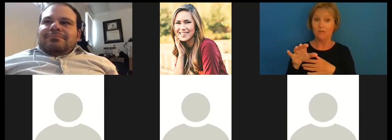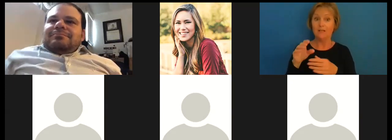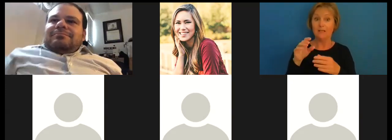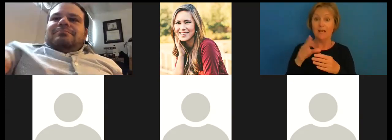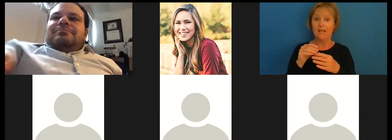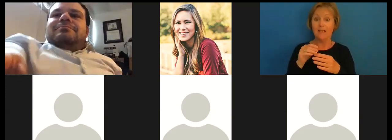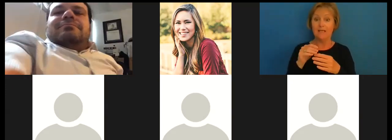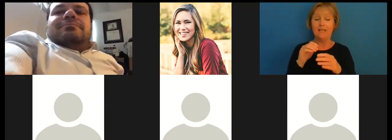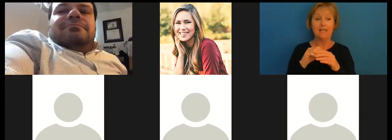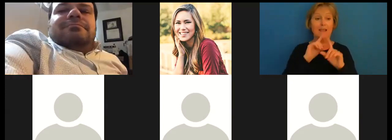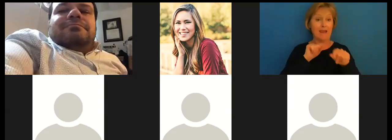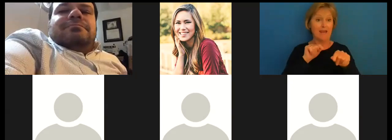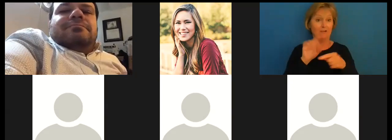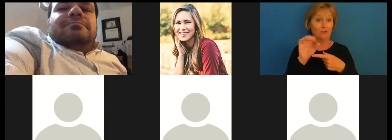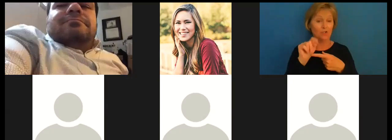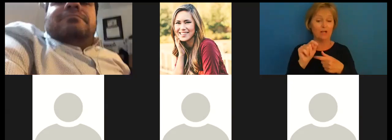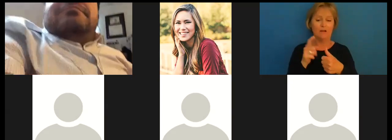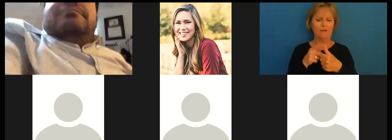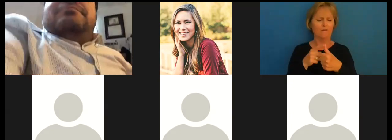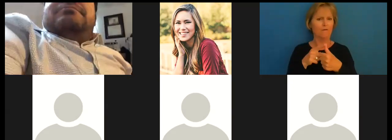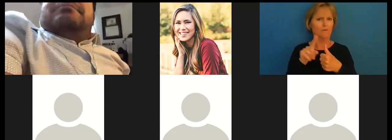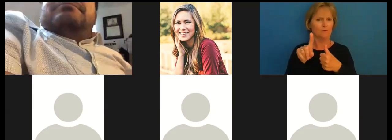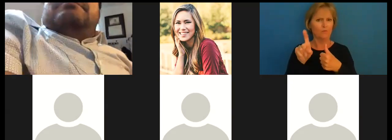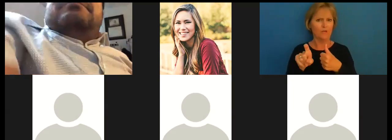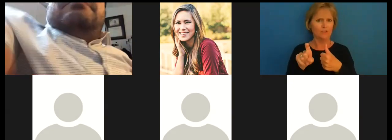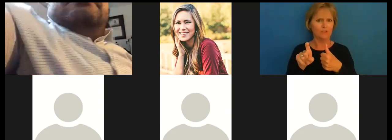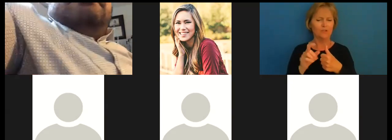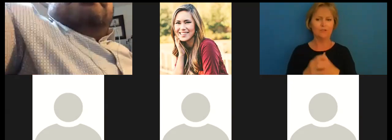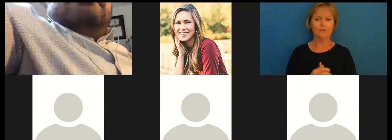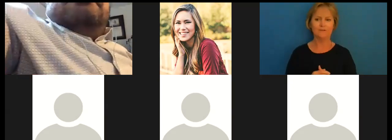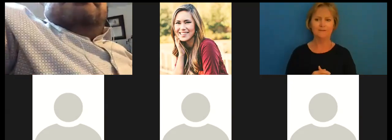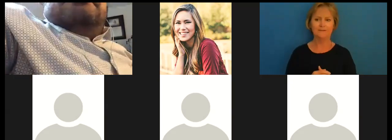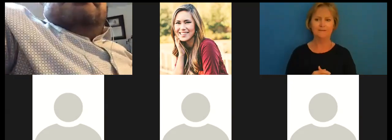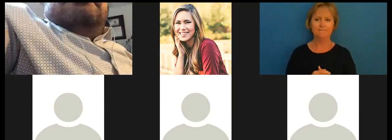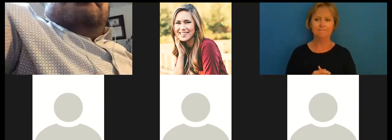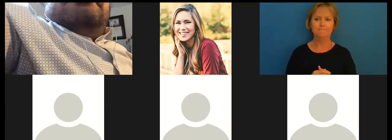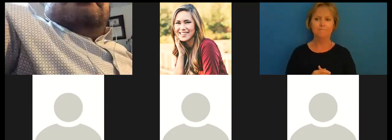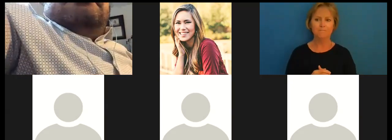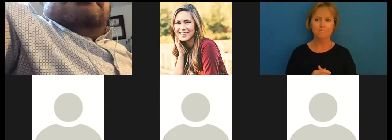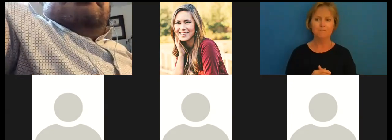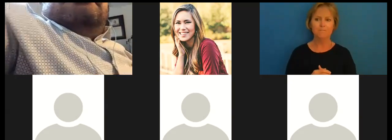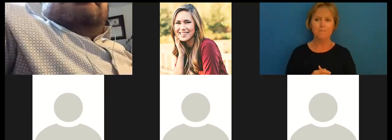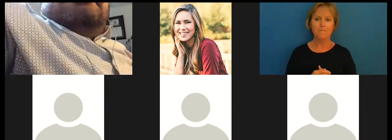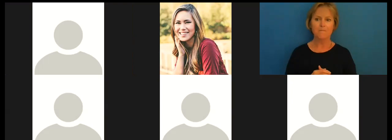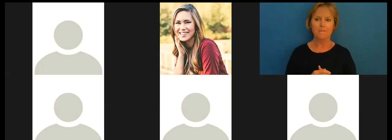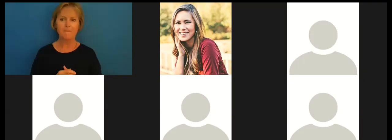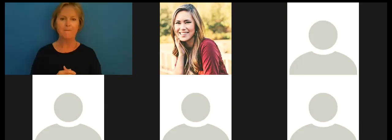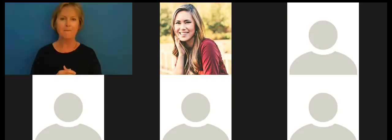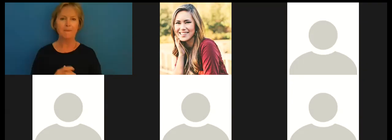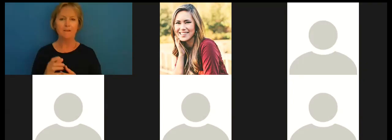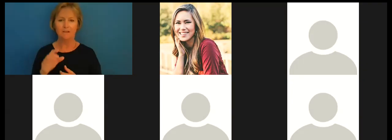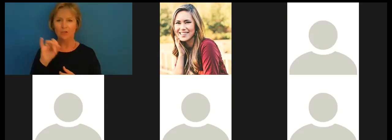The first one here, I'm gonna go ahead and turn your video off, Joe. Oh perfect you've got it.